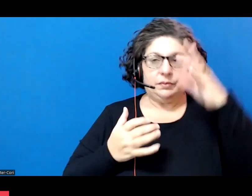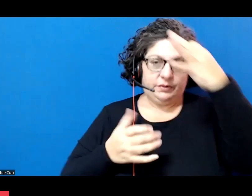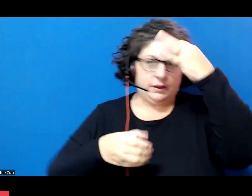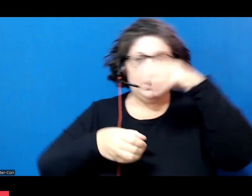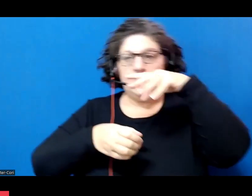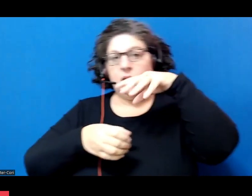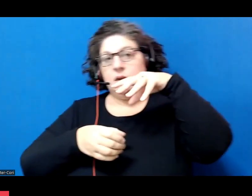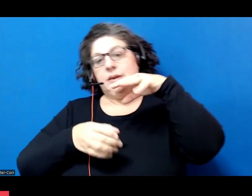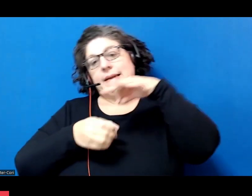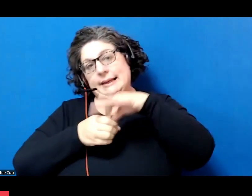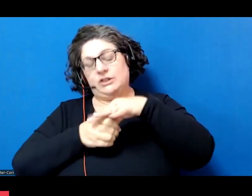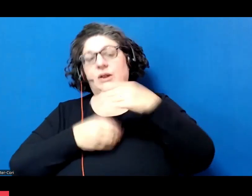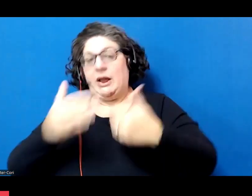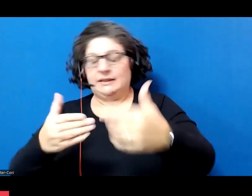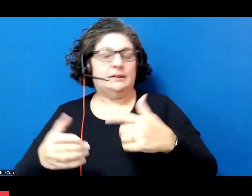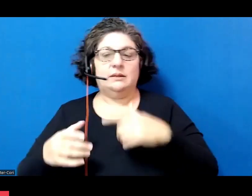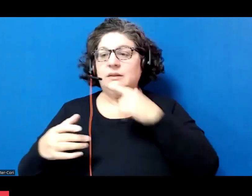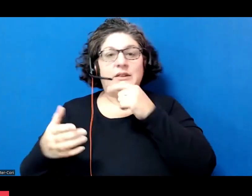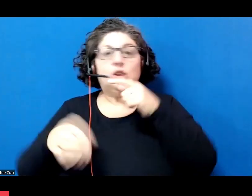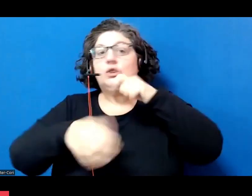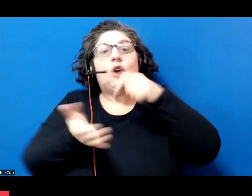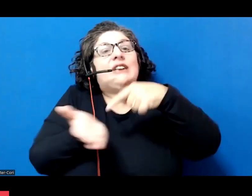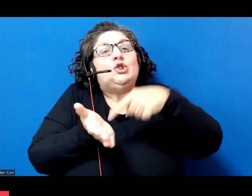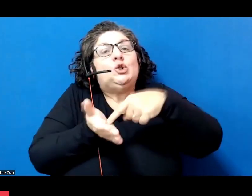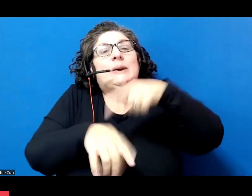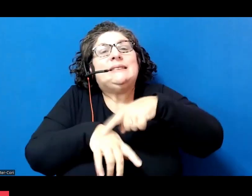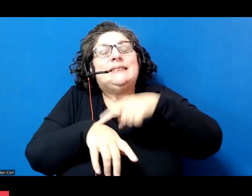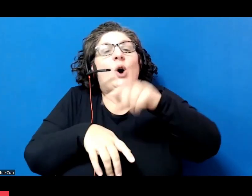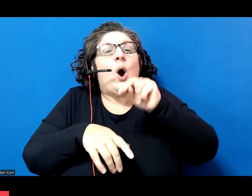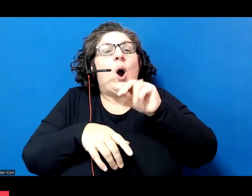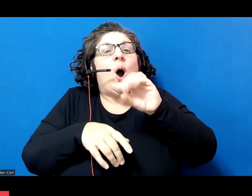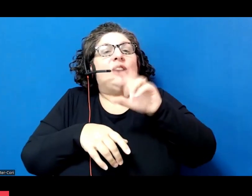So those briefs are not due until the 19th of October. You can find them online when they're filed.